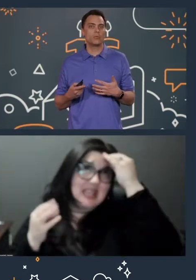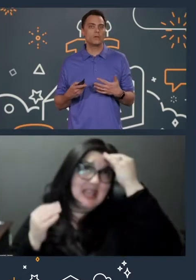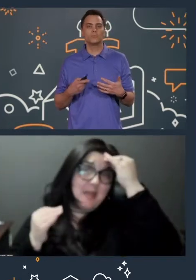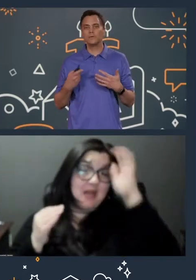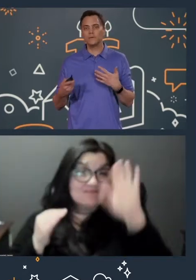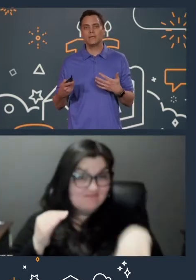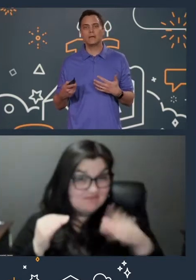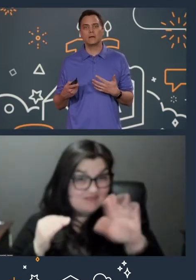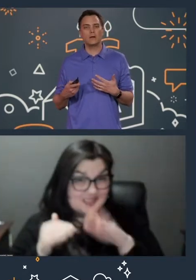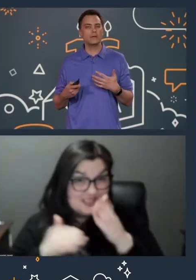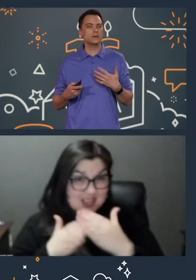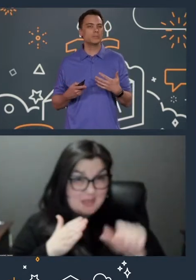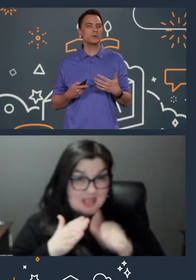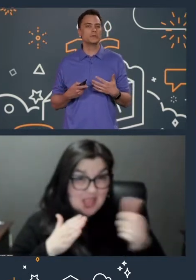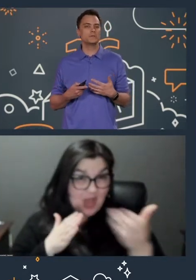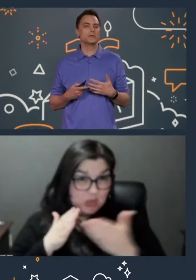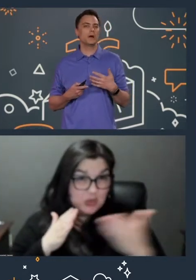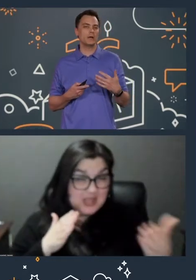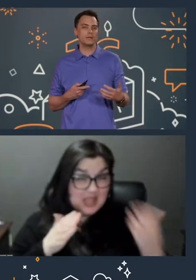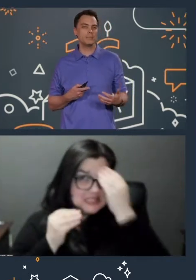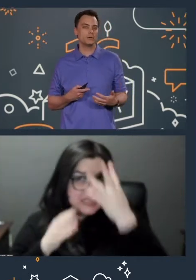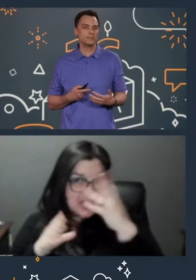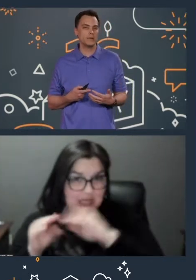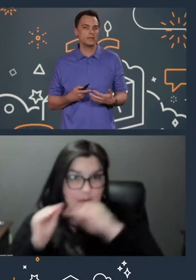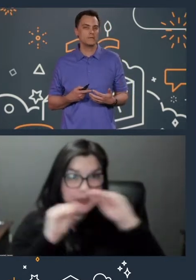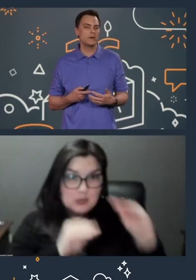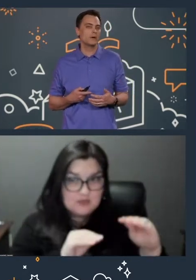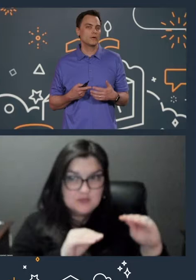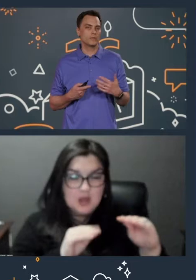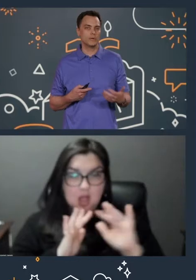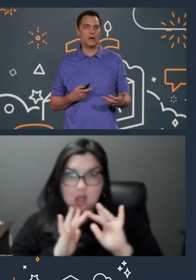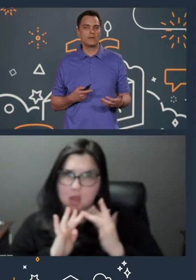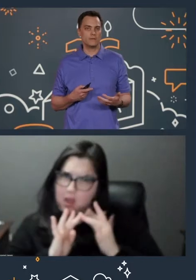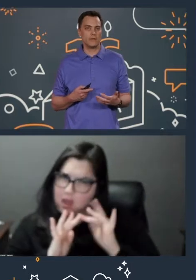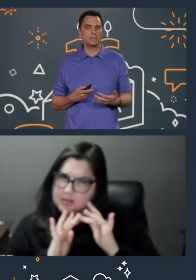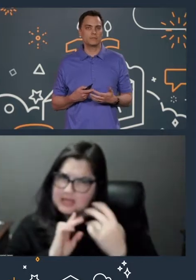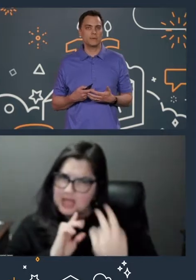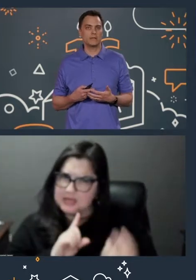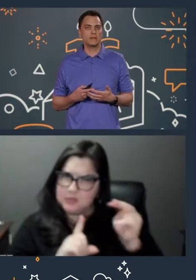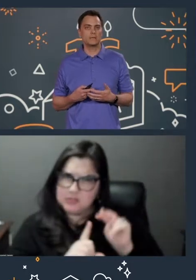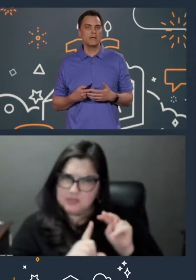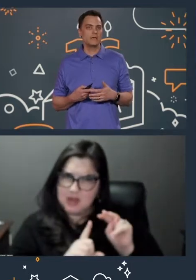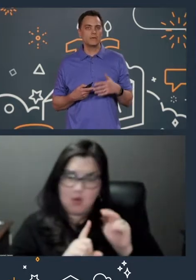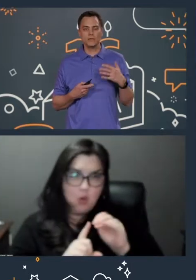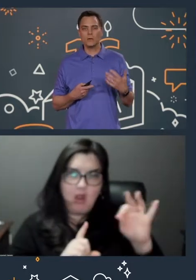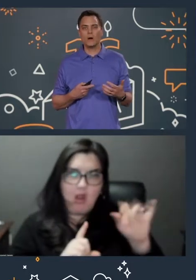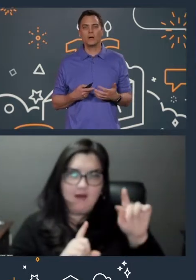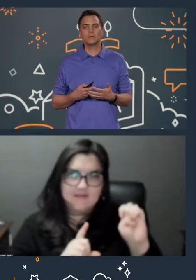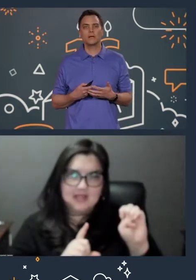when you're moving data, are you gonna approach it from an online perspective or from an offline perspective? If you're gonna go online,